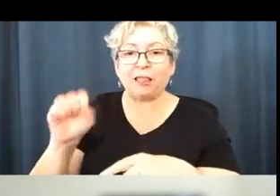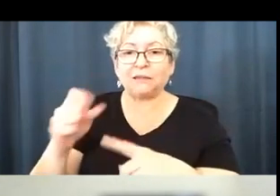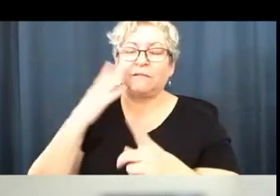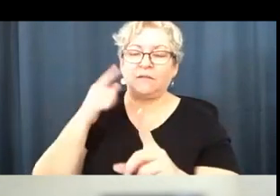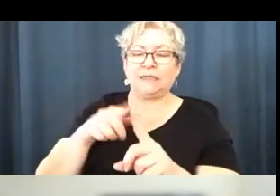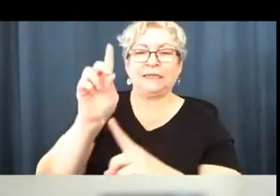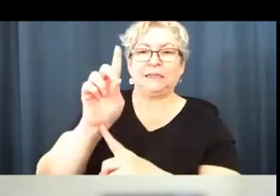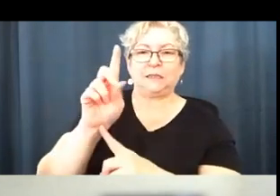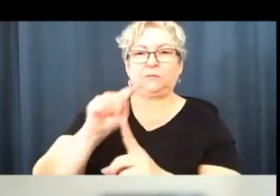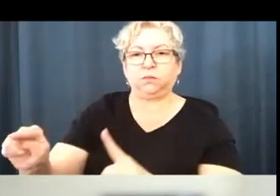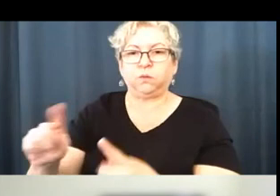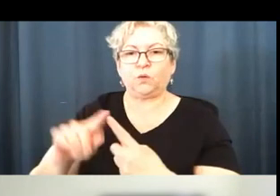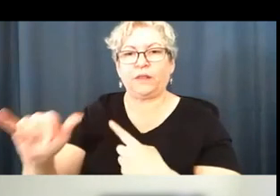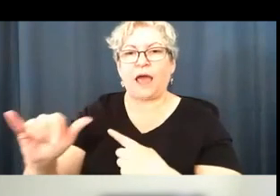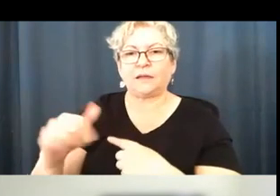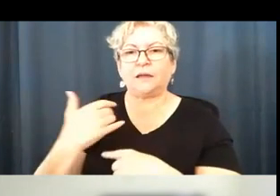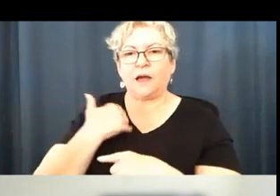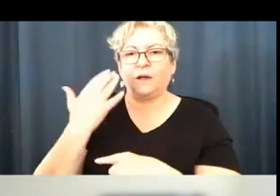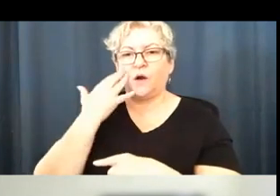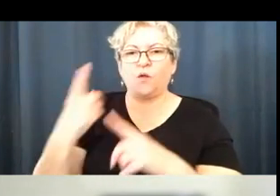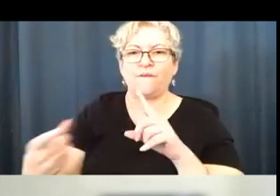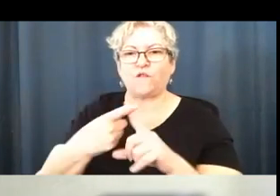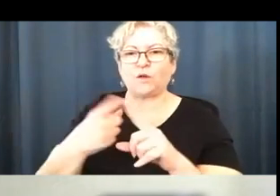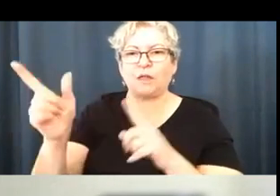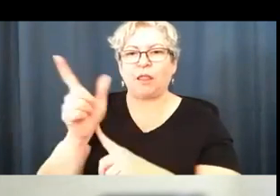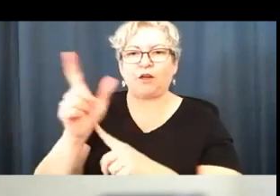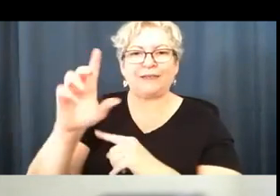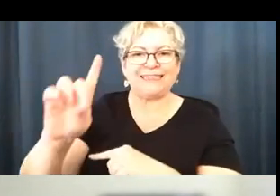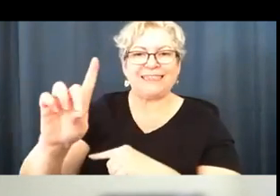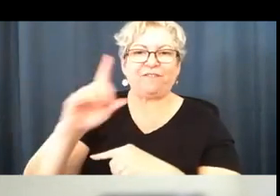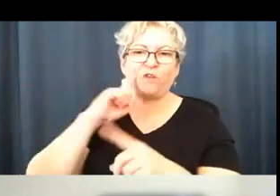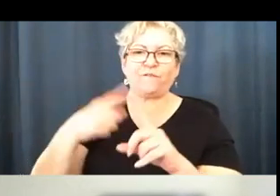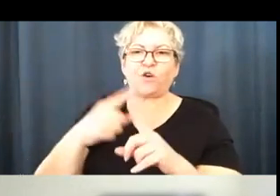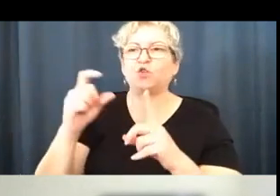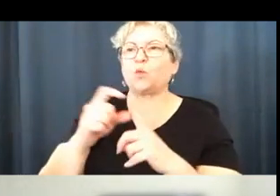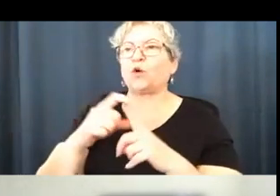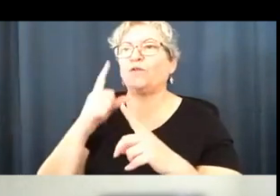So using the first letter of the first word for the link having that have to do